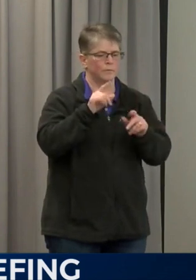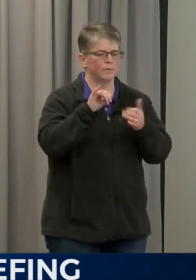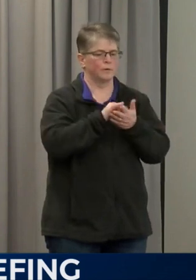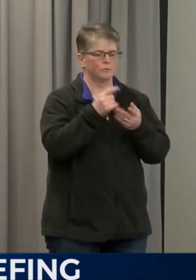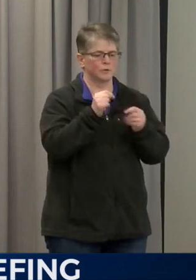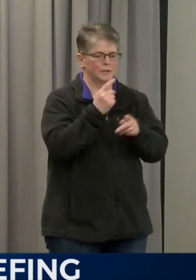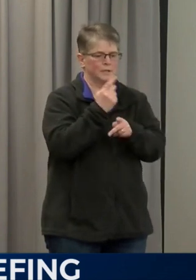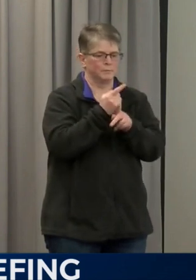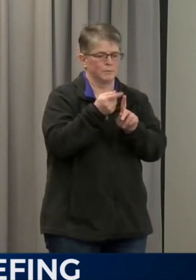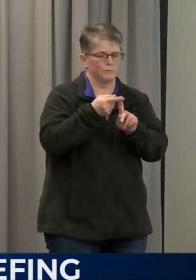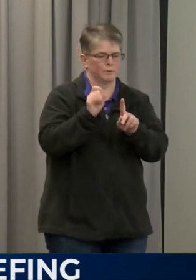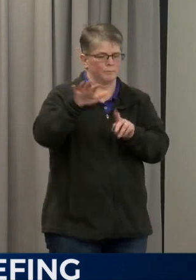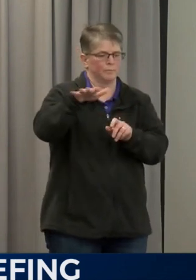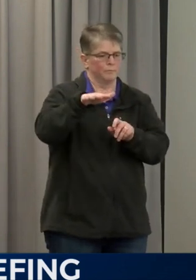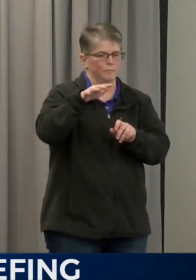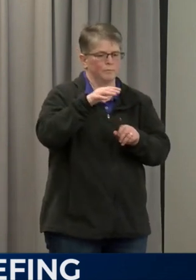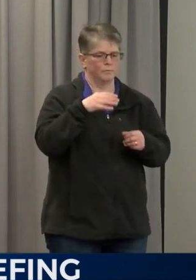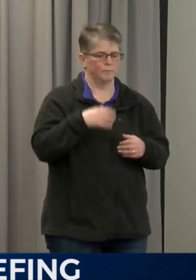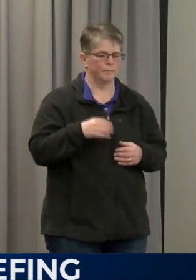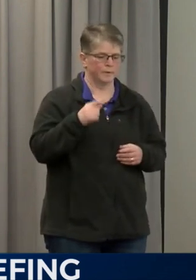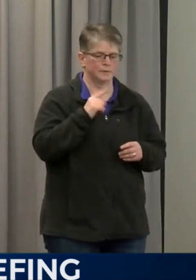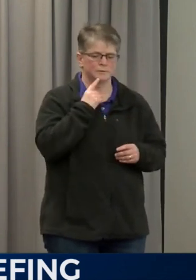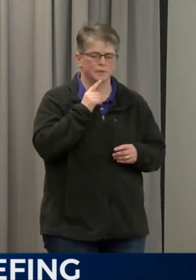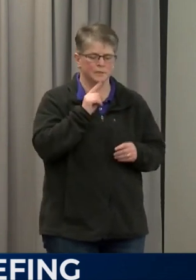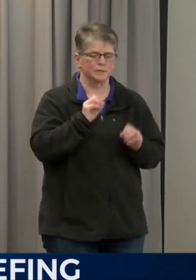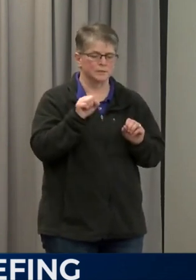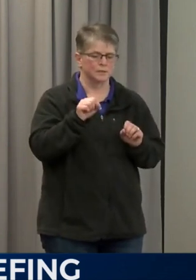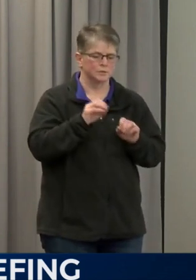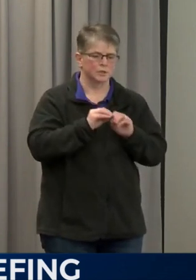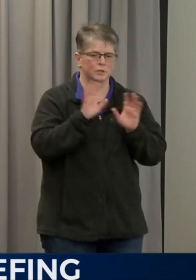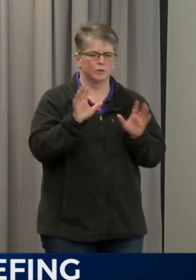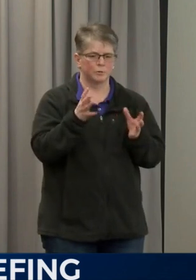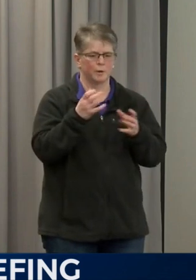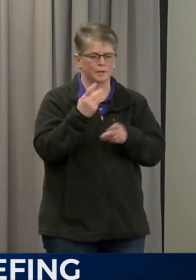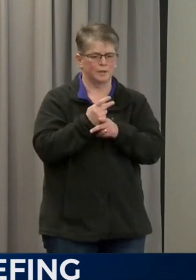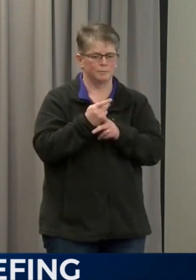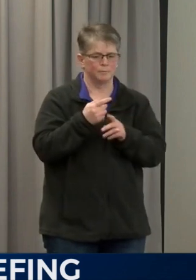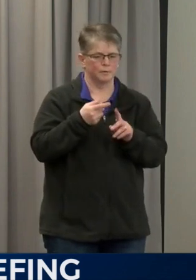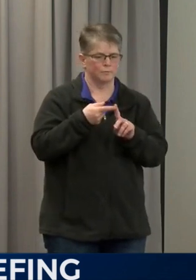POPULATION THAT WE'RE TRYING SO HARD TO KEEP US FROM.